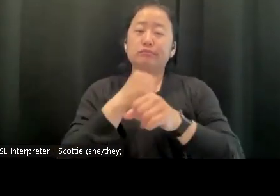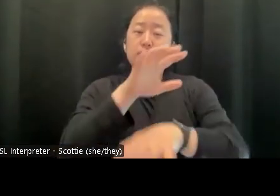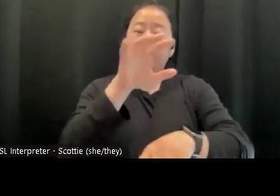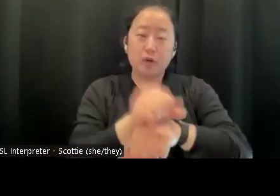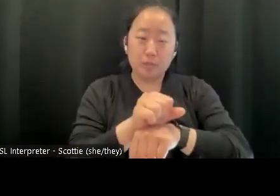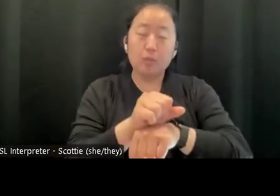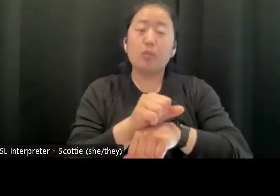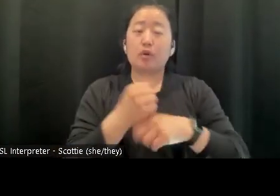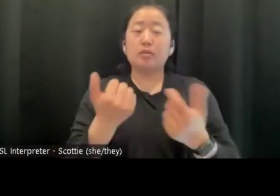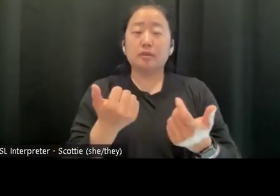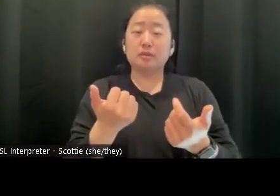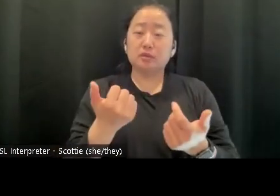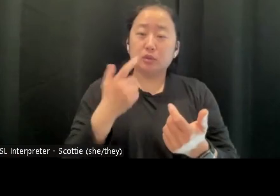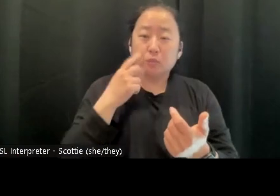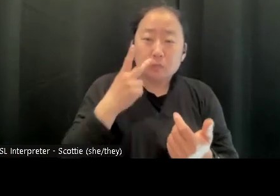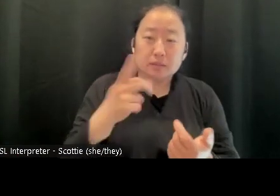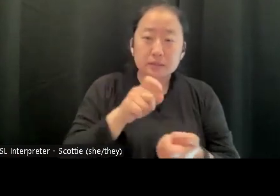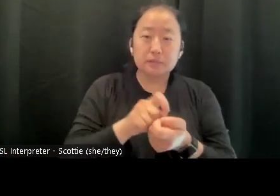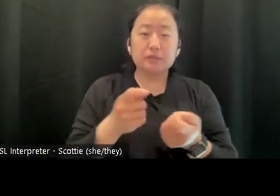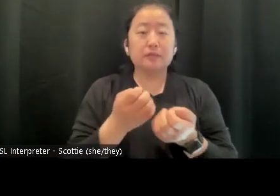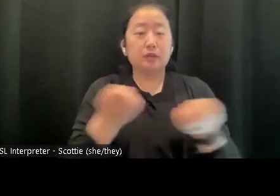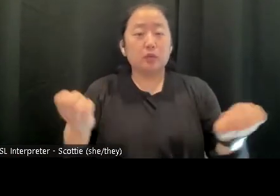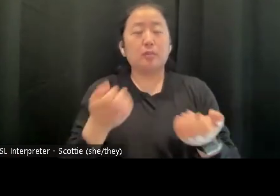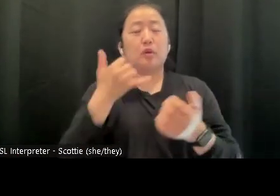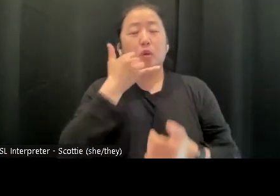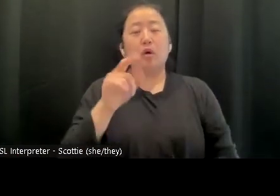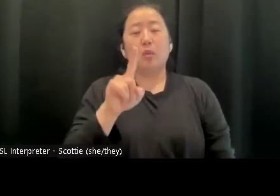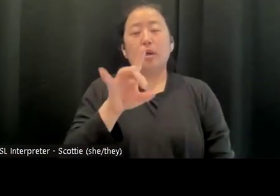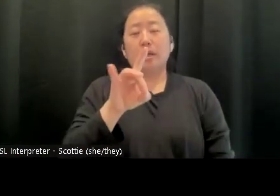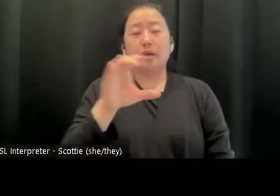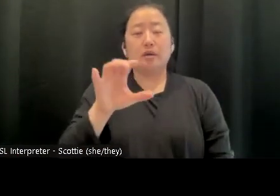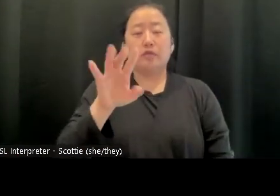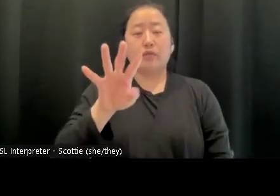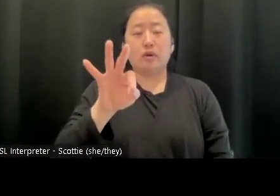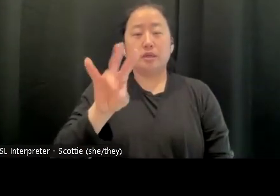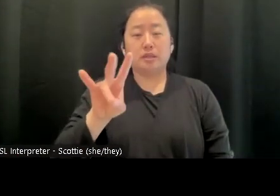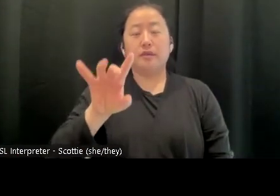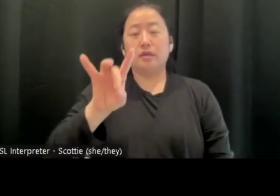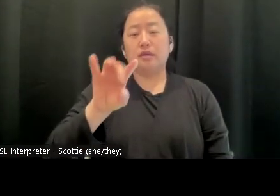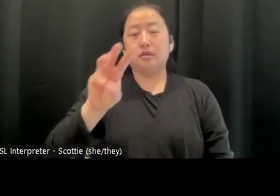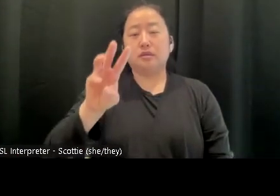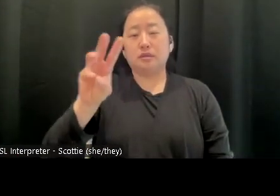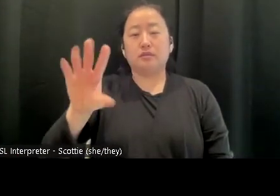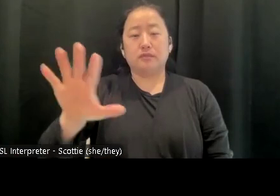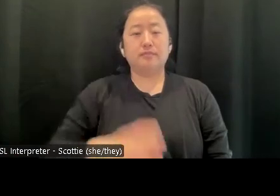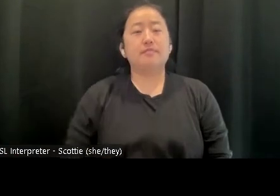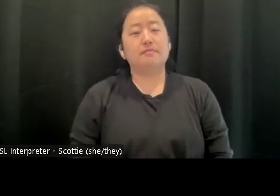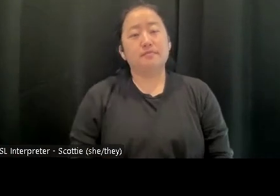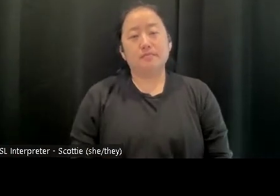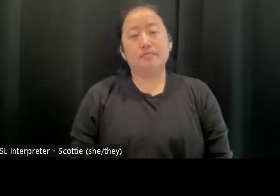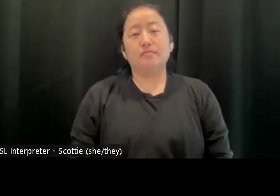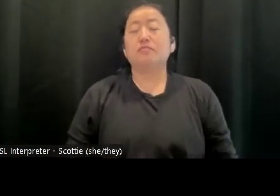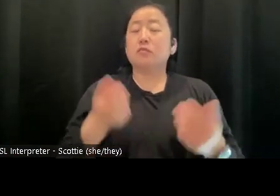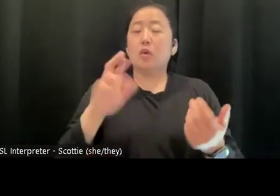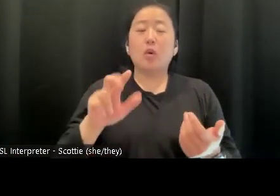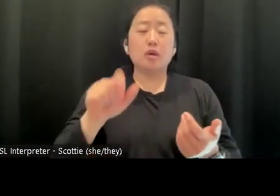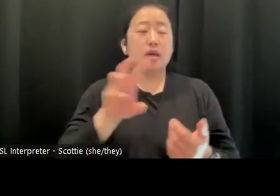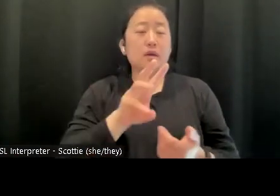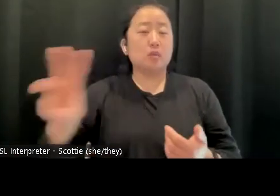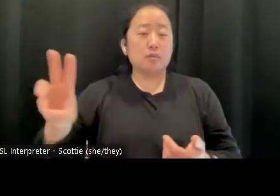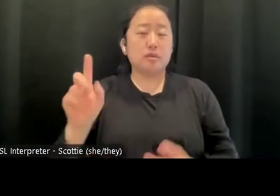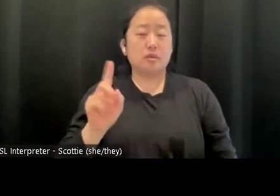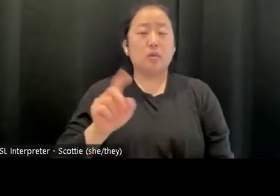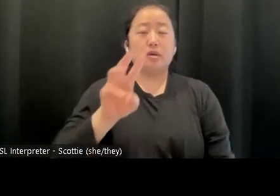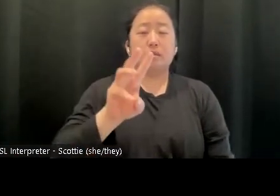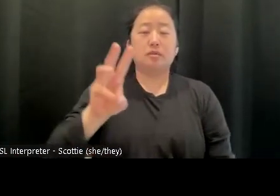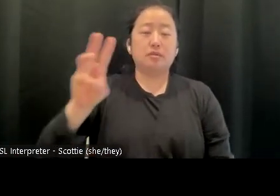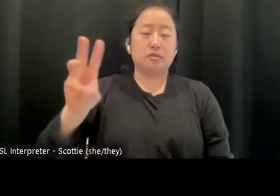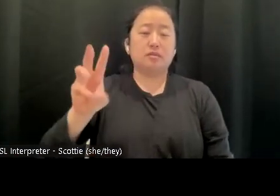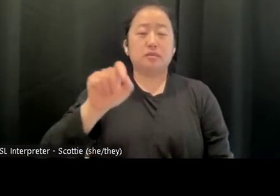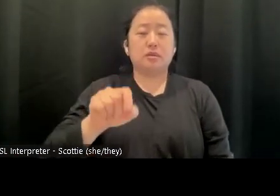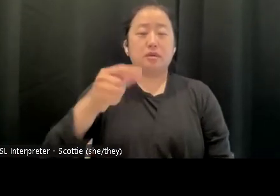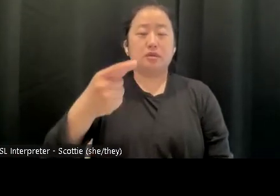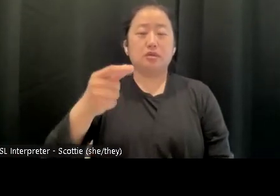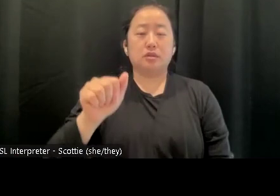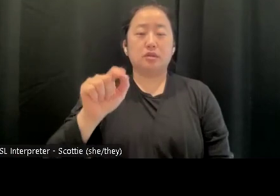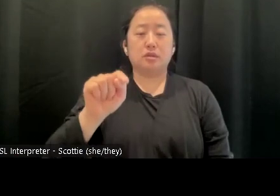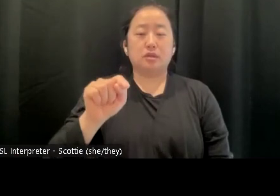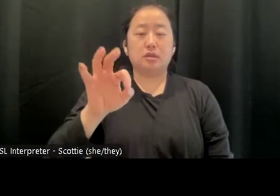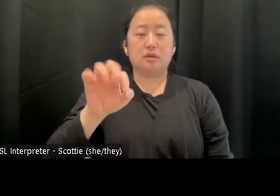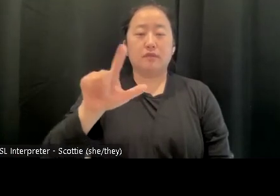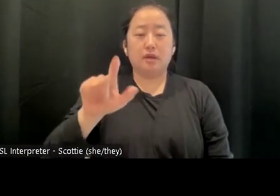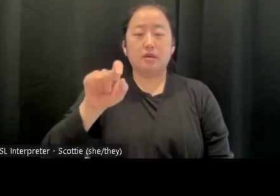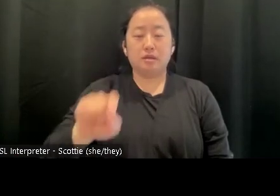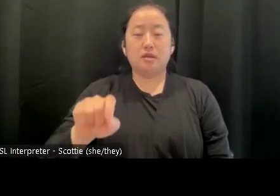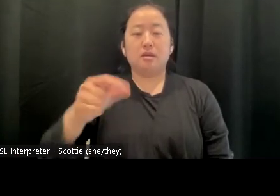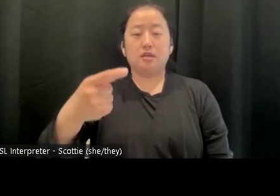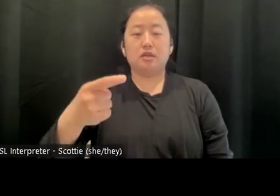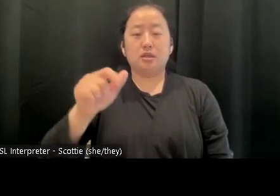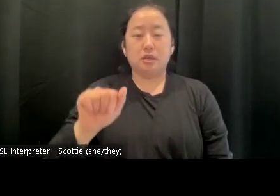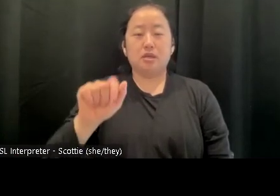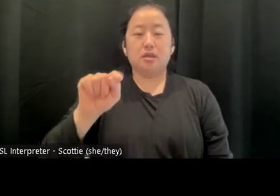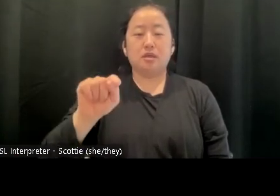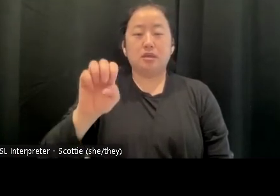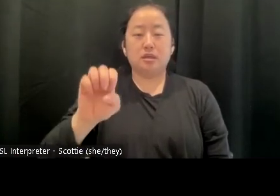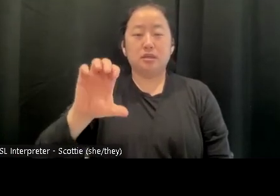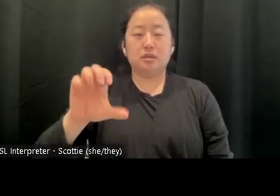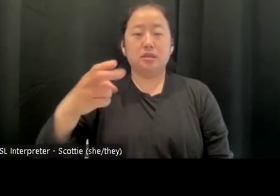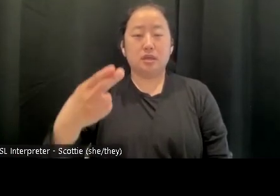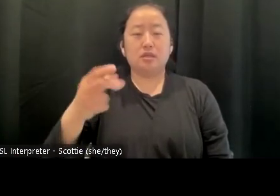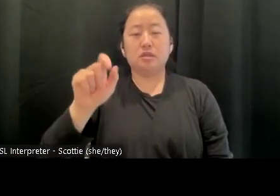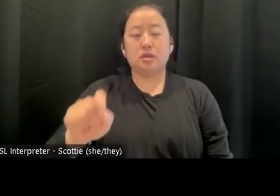please give us a call at 1-800-497-8665. Or check out our website at WWWGATFL.tech.EDU.